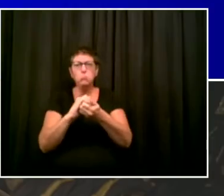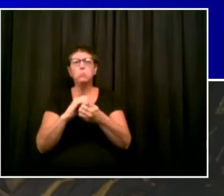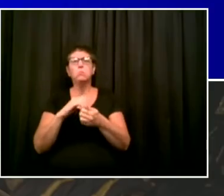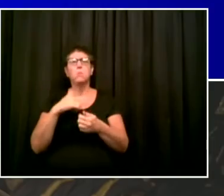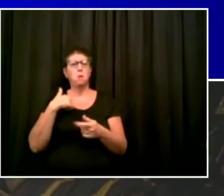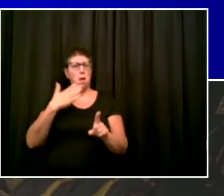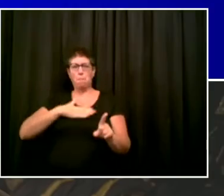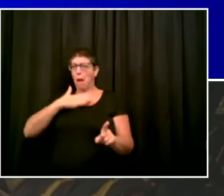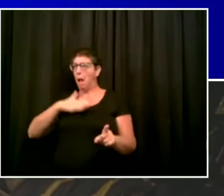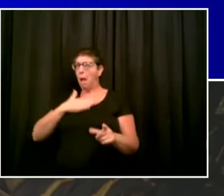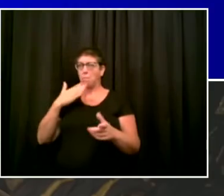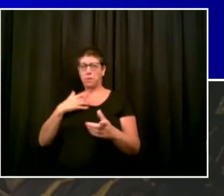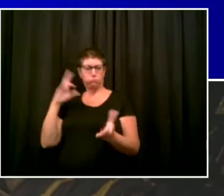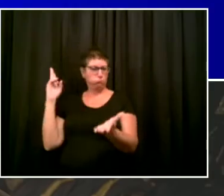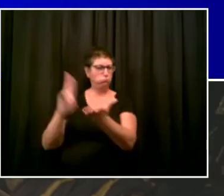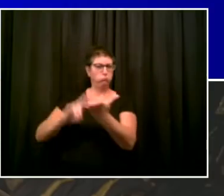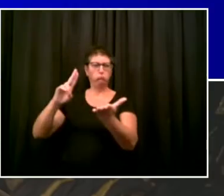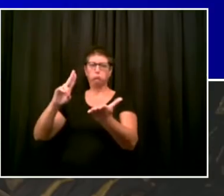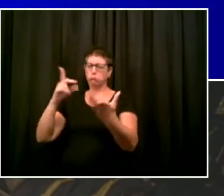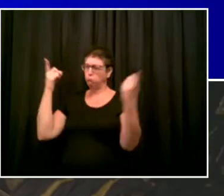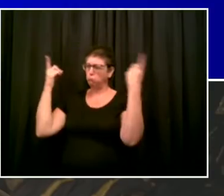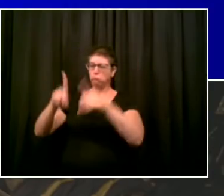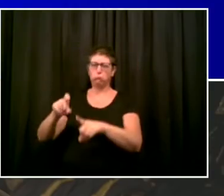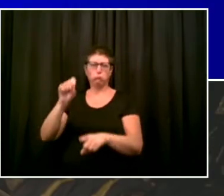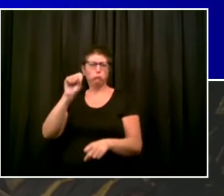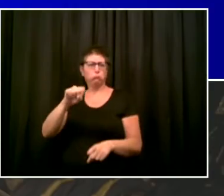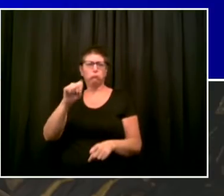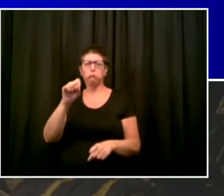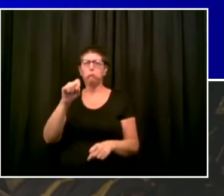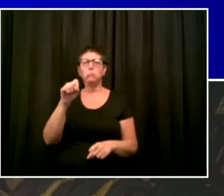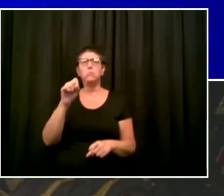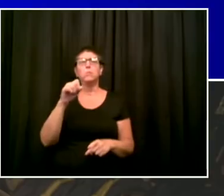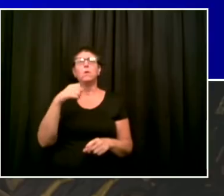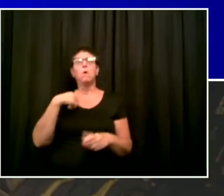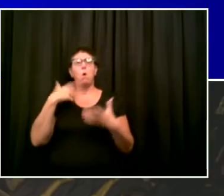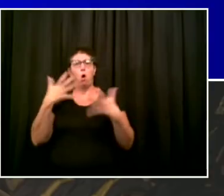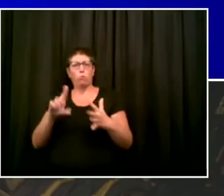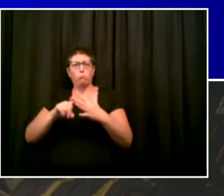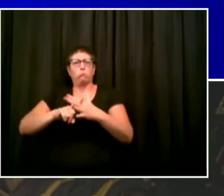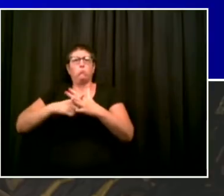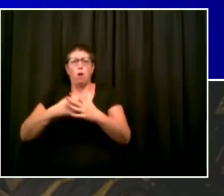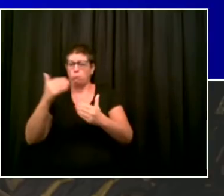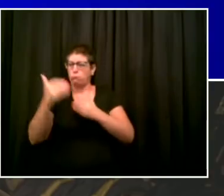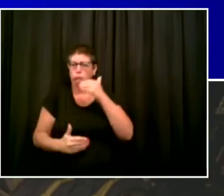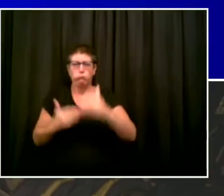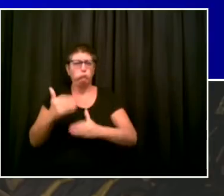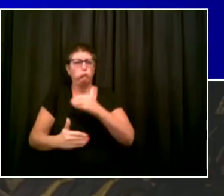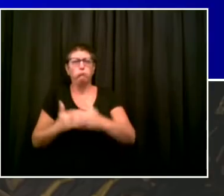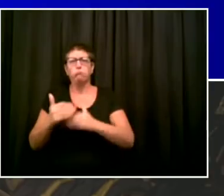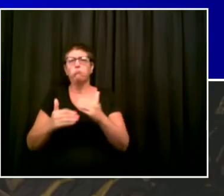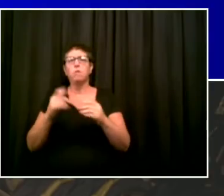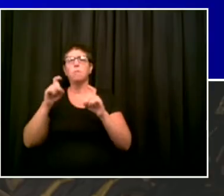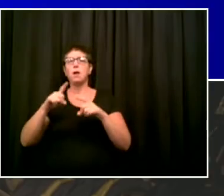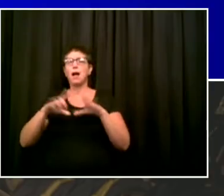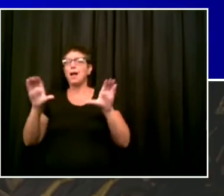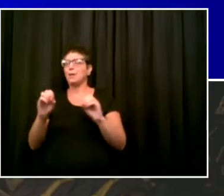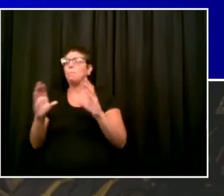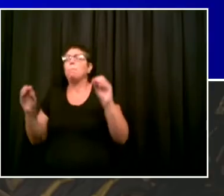FIND NEW WAYS TO MOVE REFORM FORWARD. I HAPPILY AND WILLINGLY TOOK THE PLEDGE,